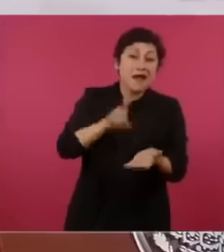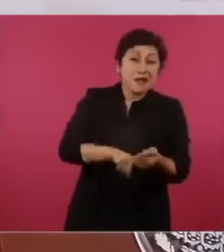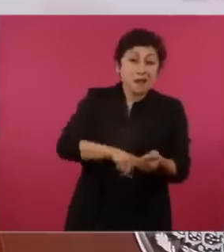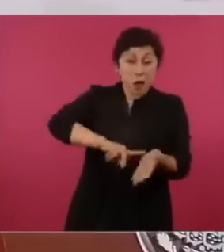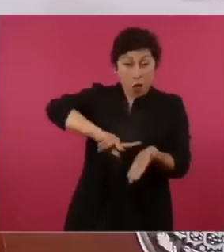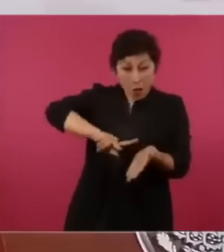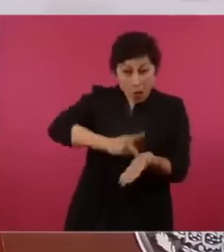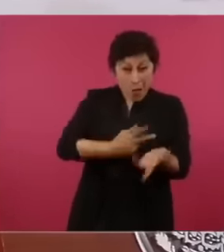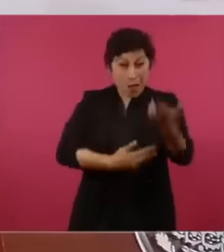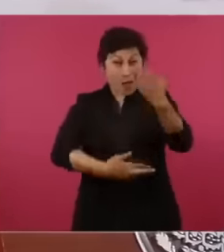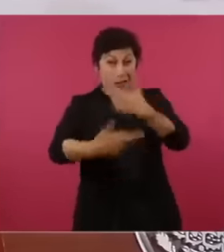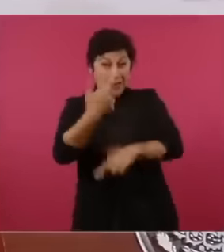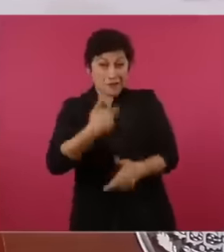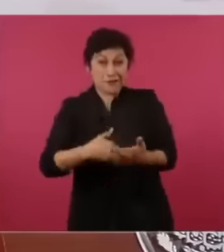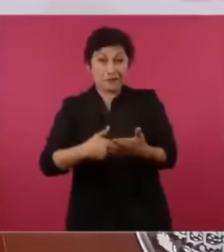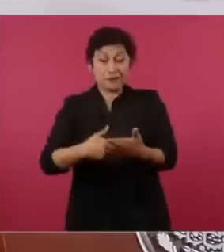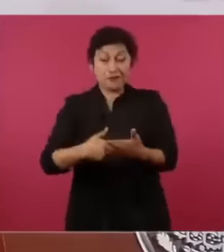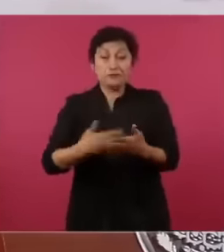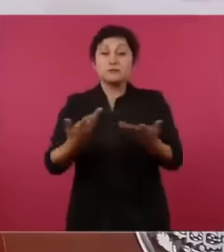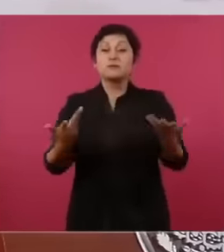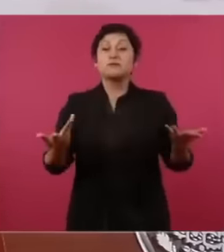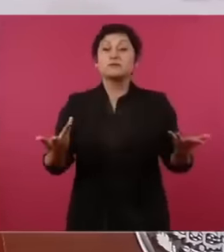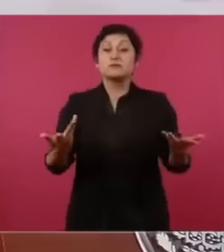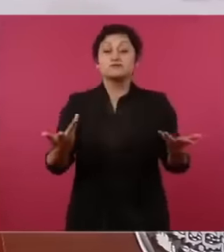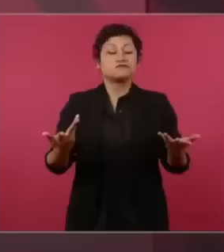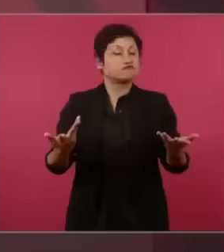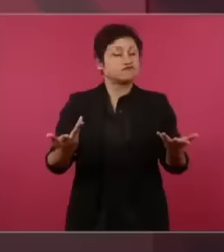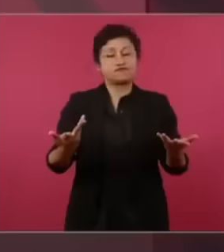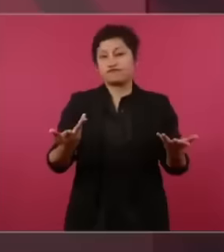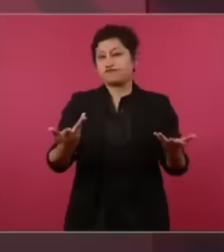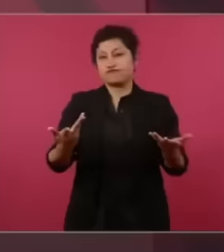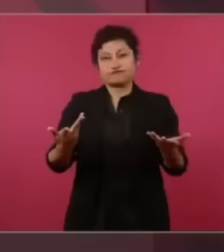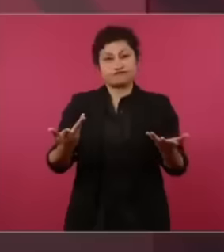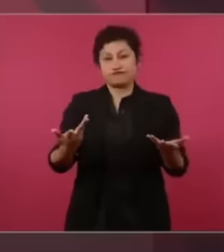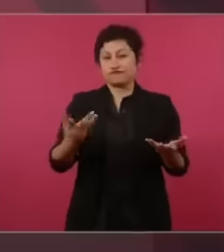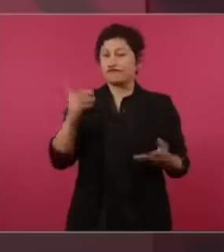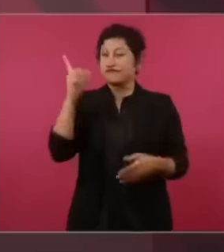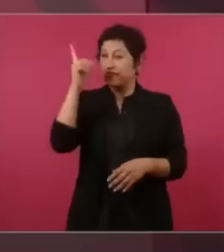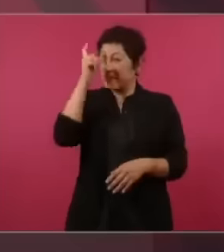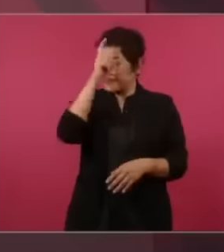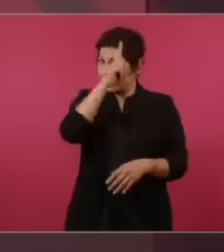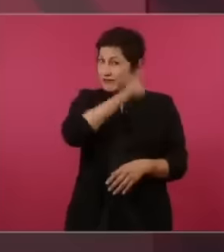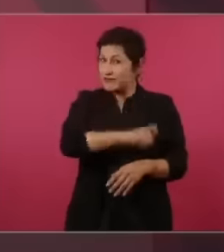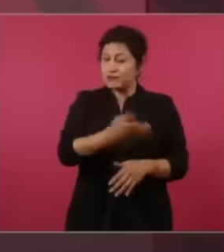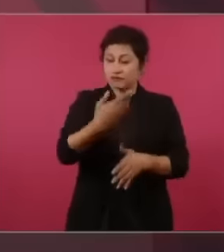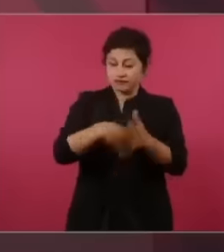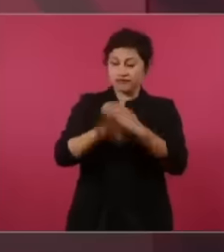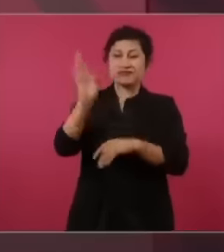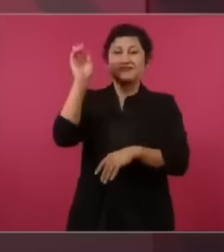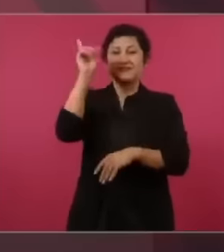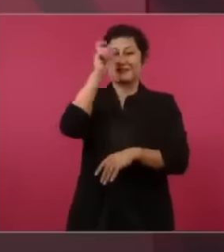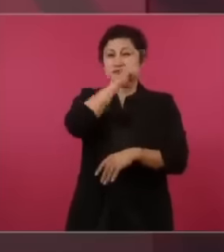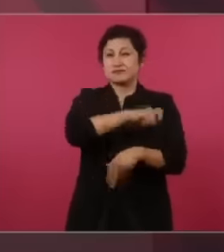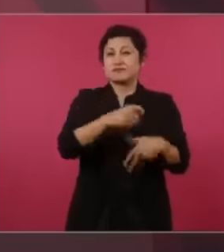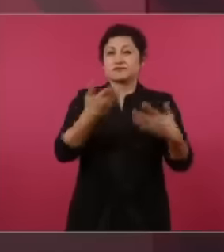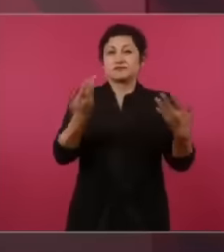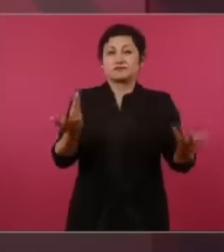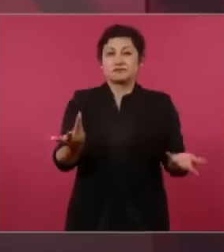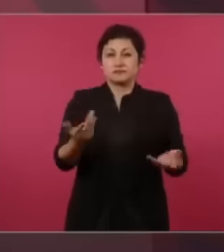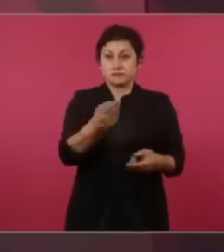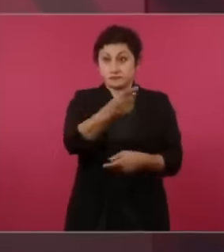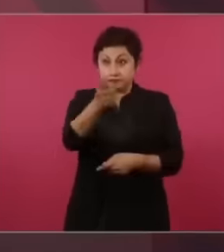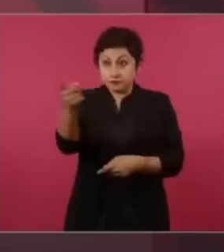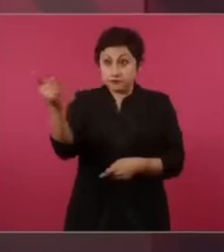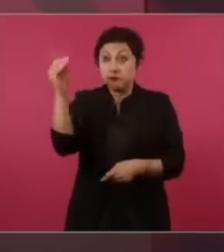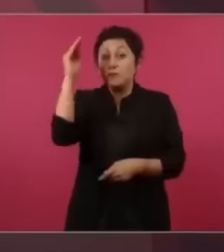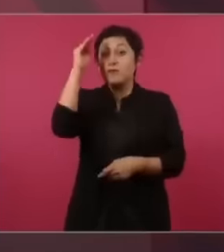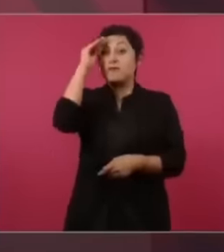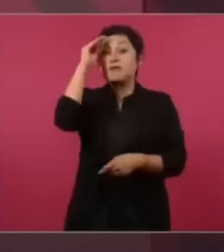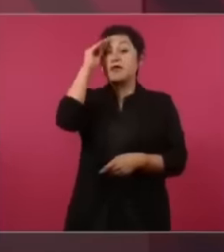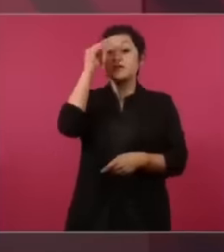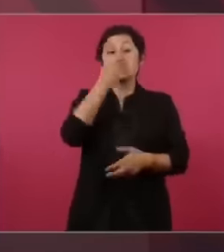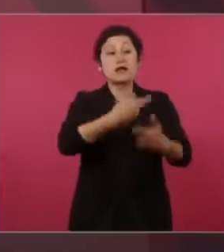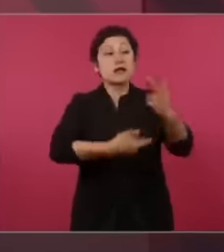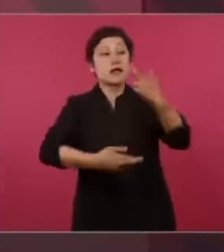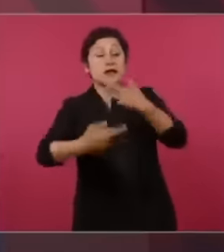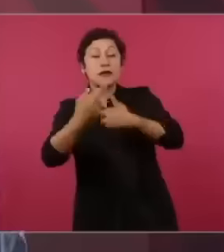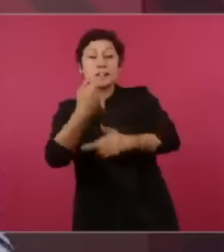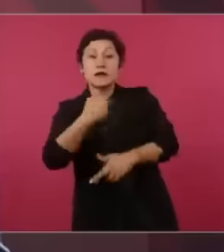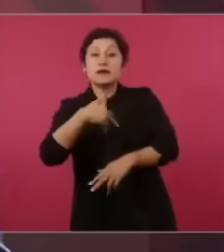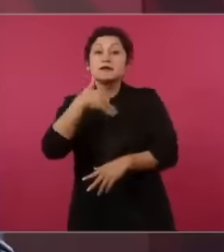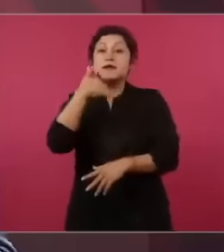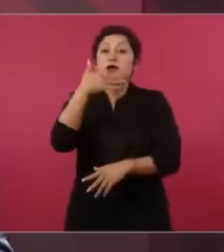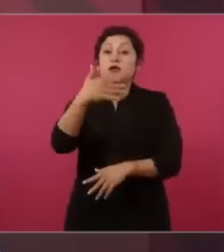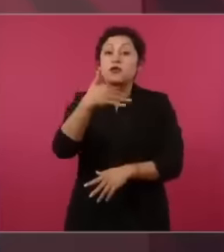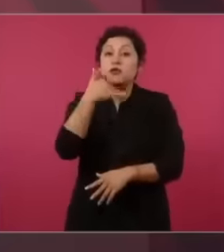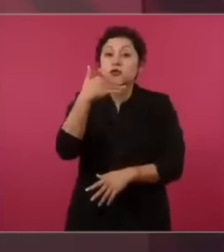way out and that does not suit them, he added, because when they get sick from